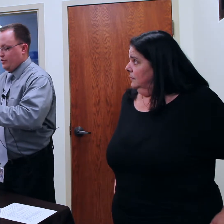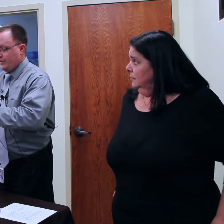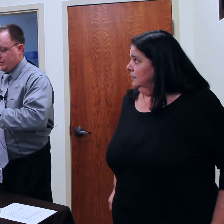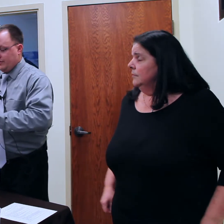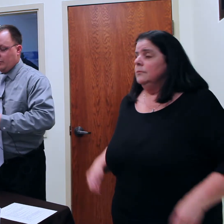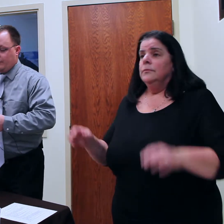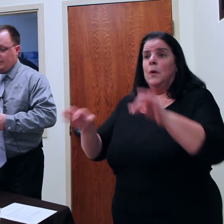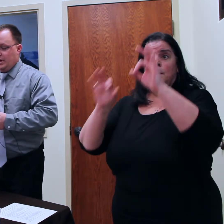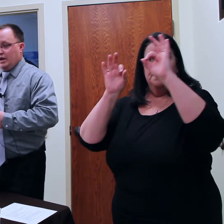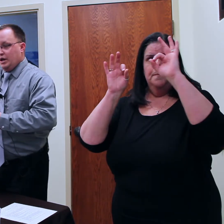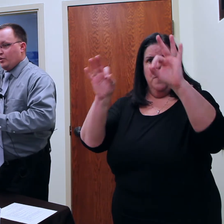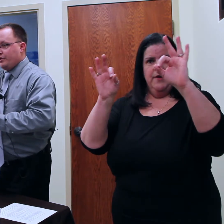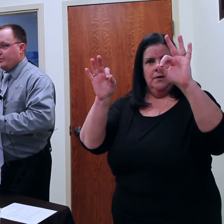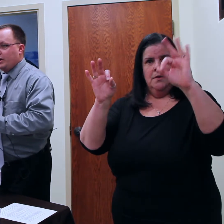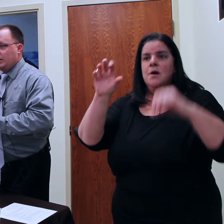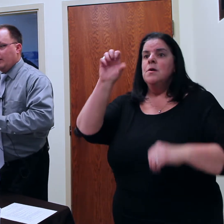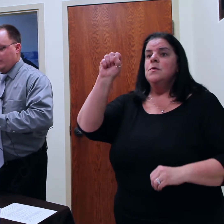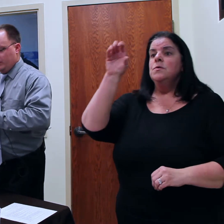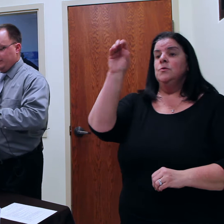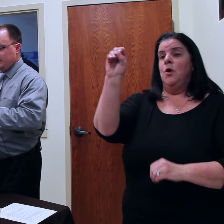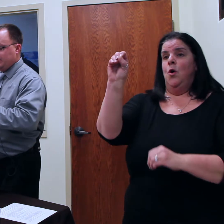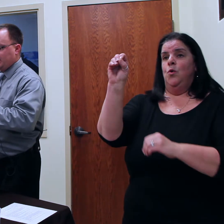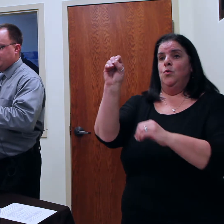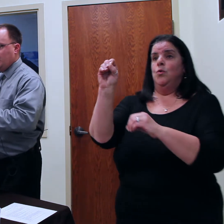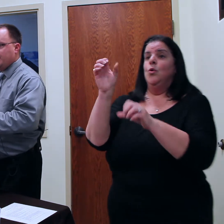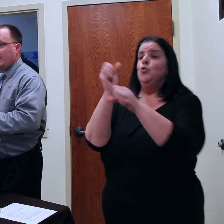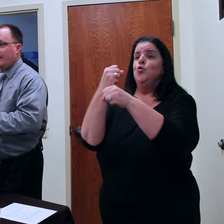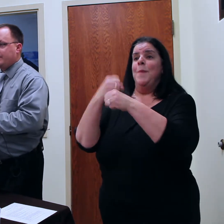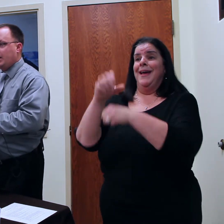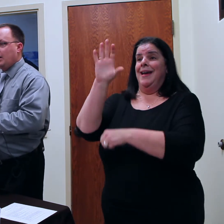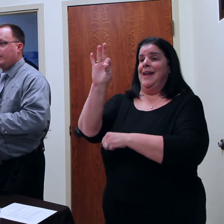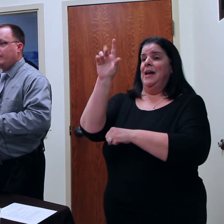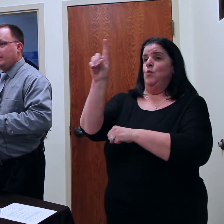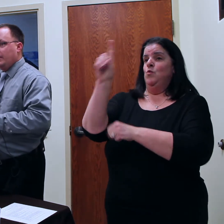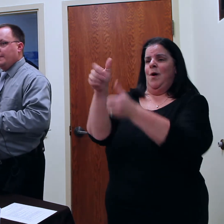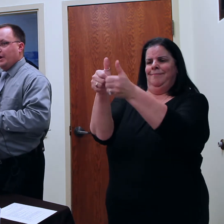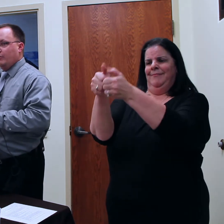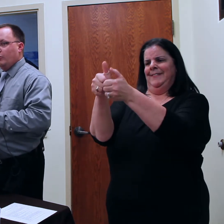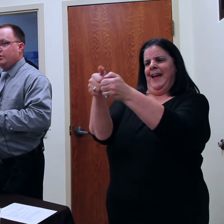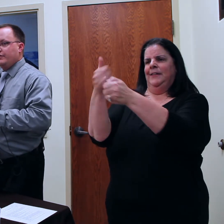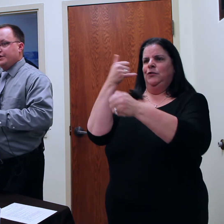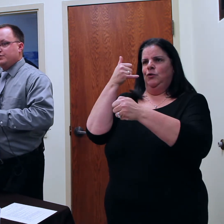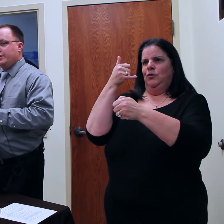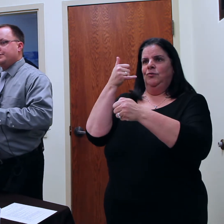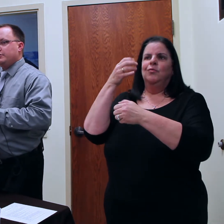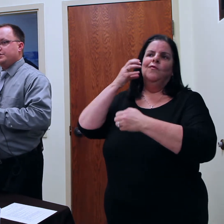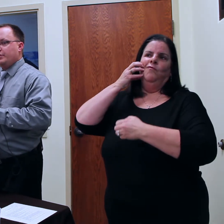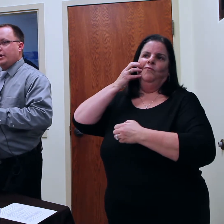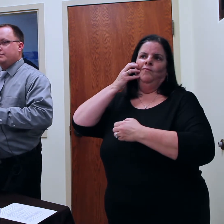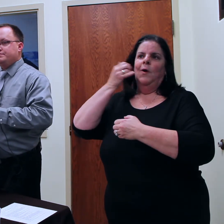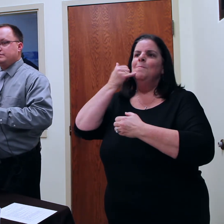Perfect, so, in order to make a 911 text call you have to have a mobile device with a service plan.